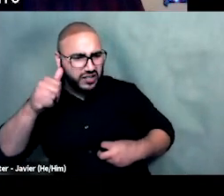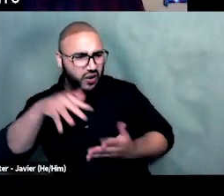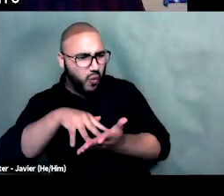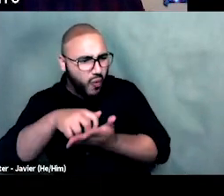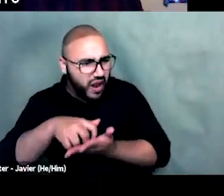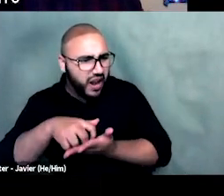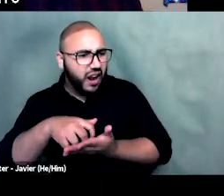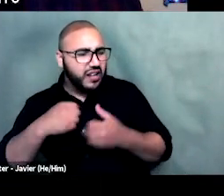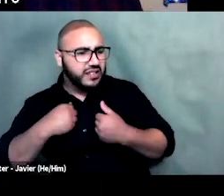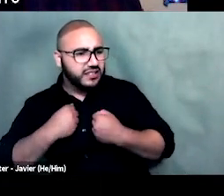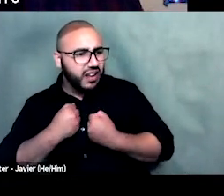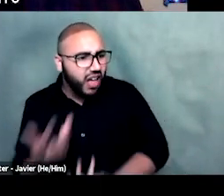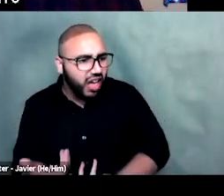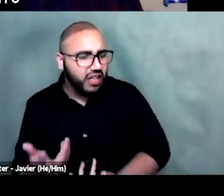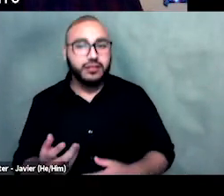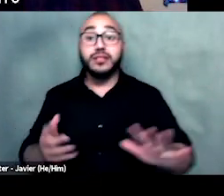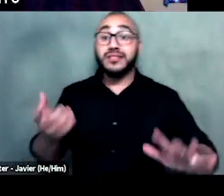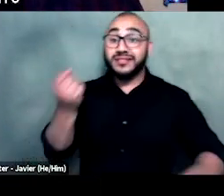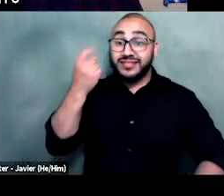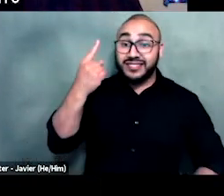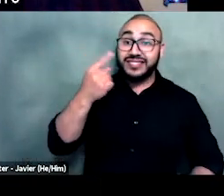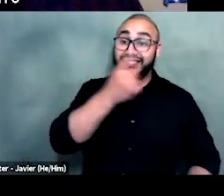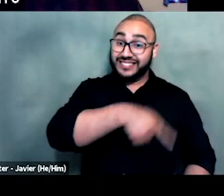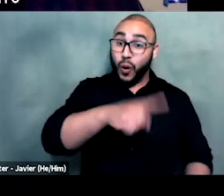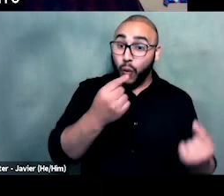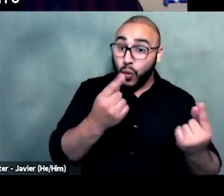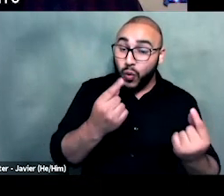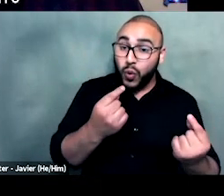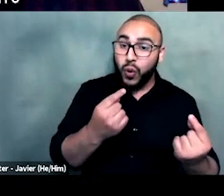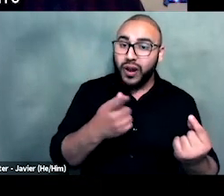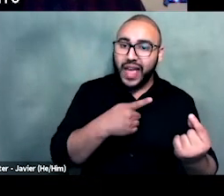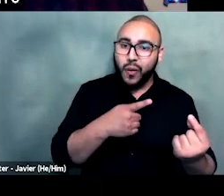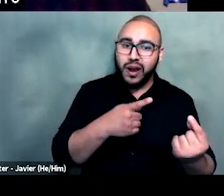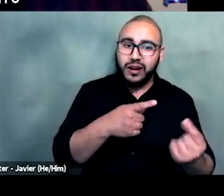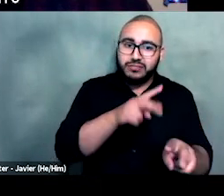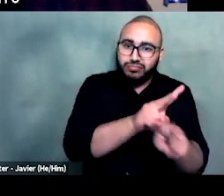what they were doing is they were selectively breeding horses for speed and for power. And,